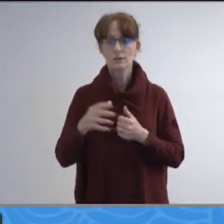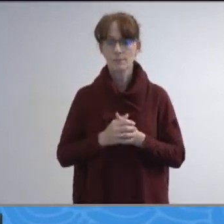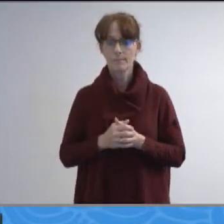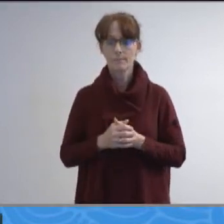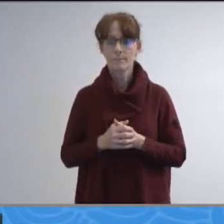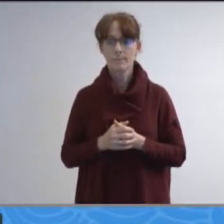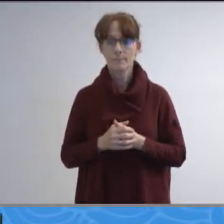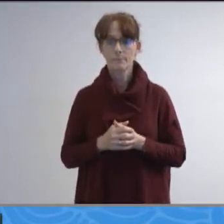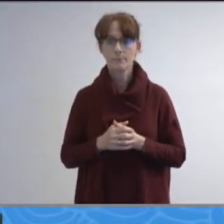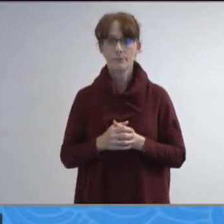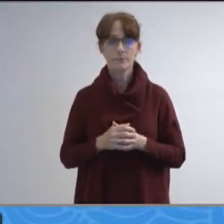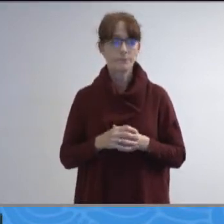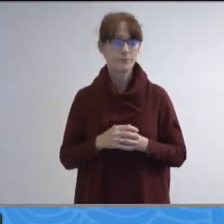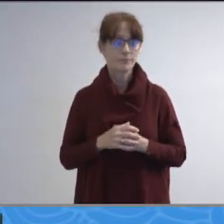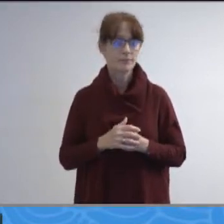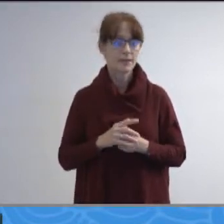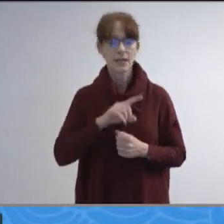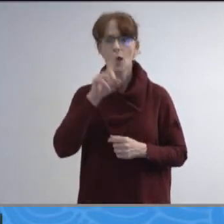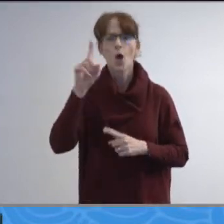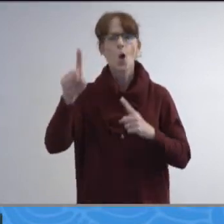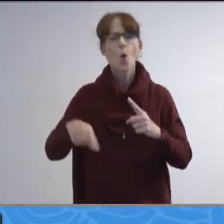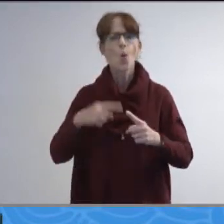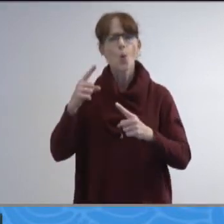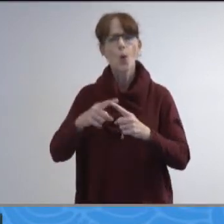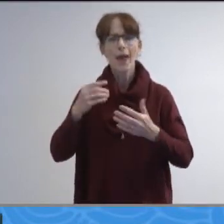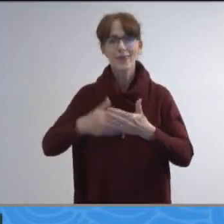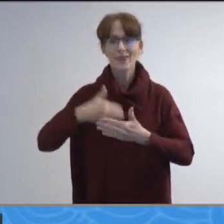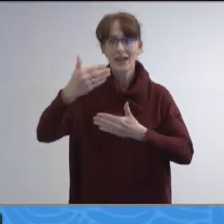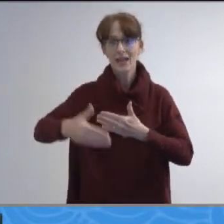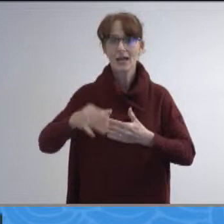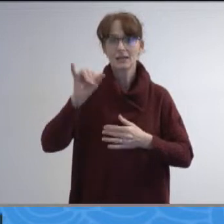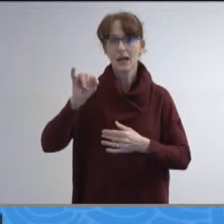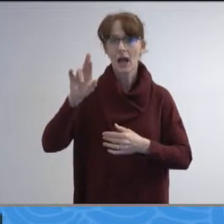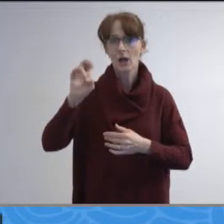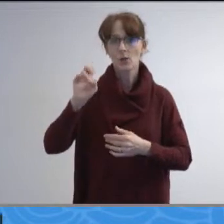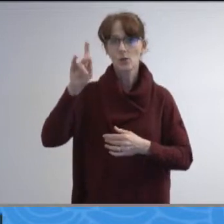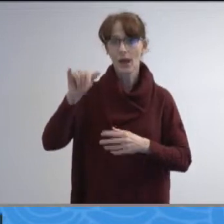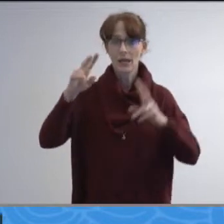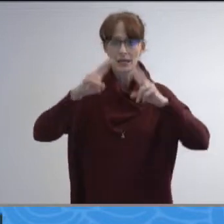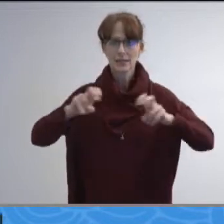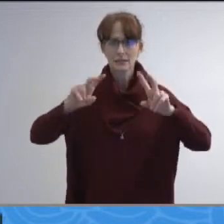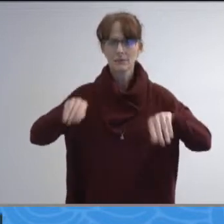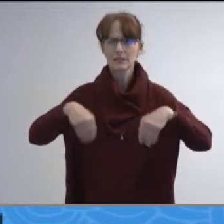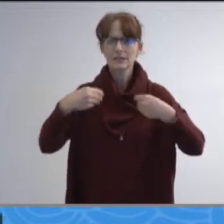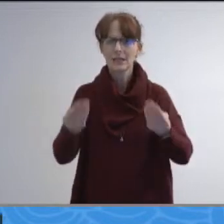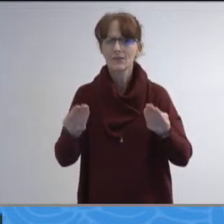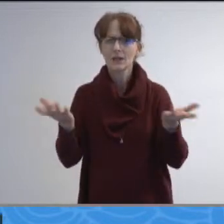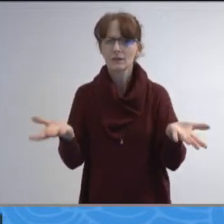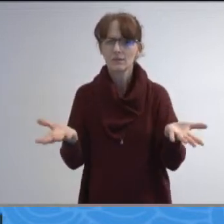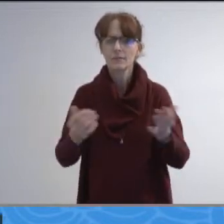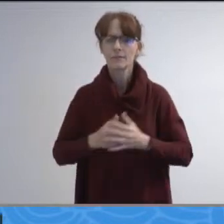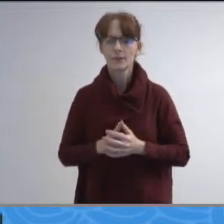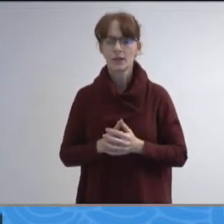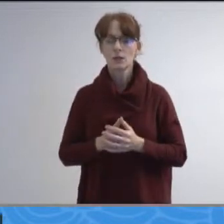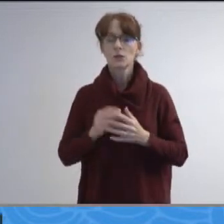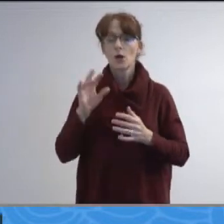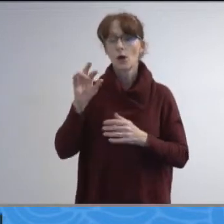It is about when the next i-Ready assessment is going to be given. So the i-Ready Diagnostic is something